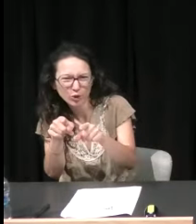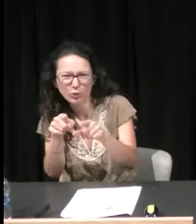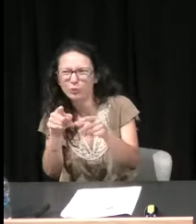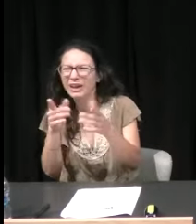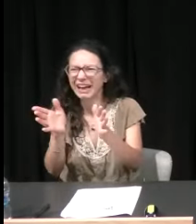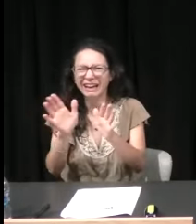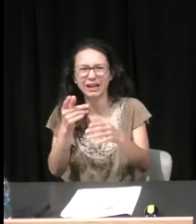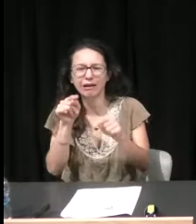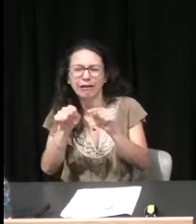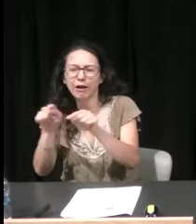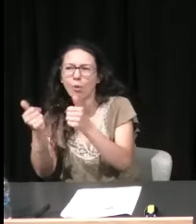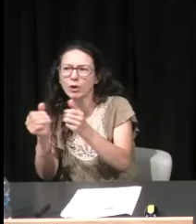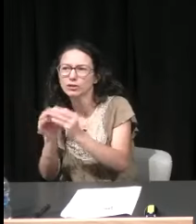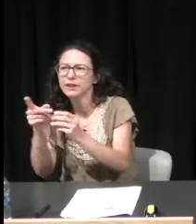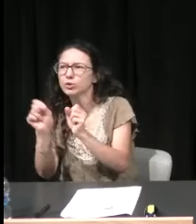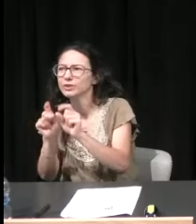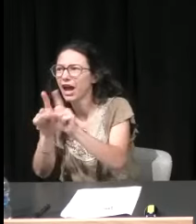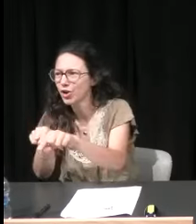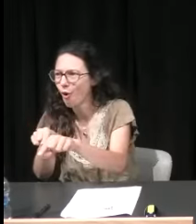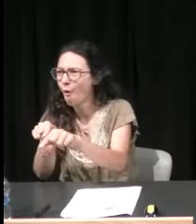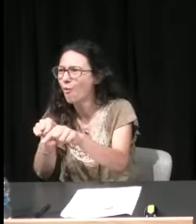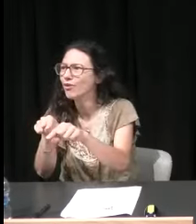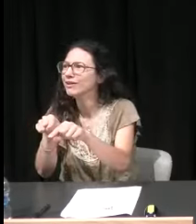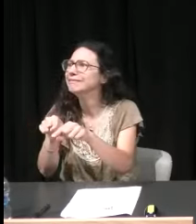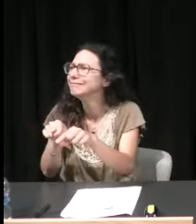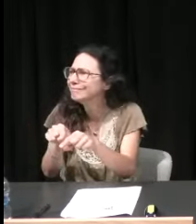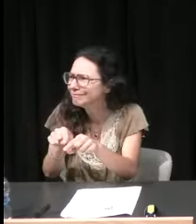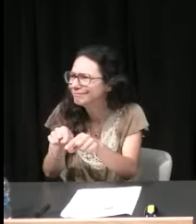you shouldn't really go to all these meetings because this wouldn't be that important for you